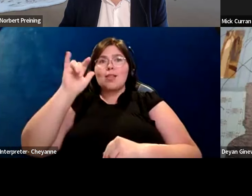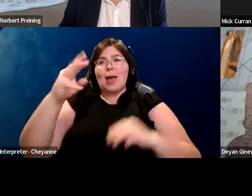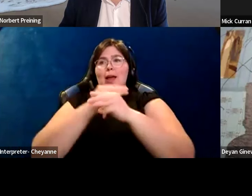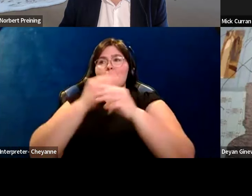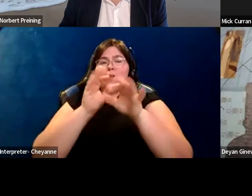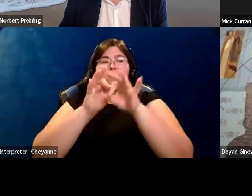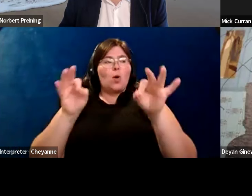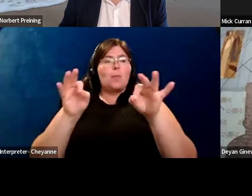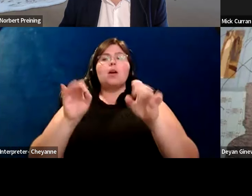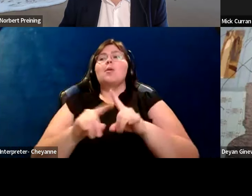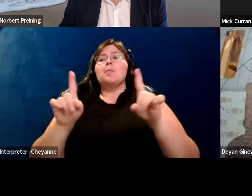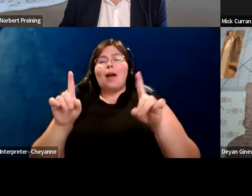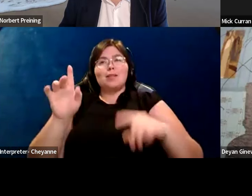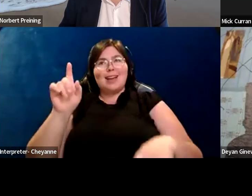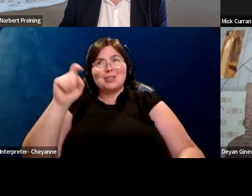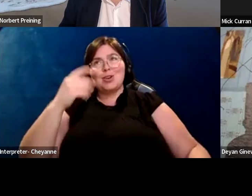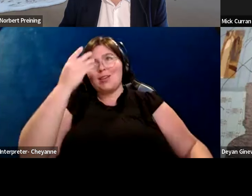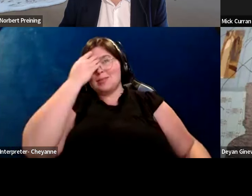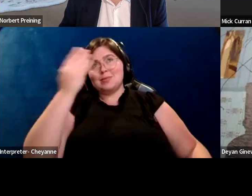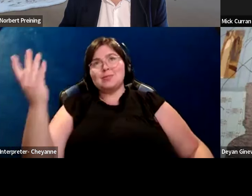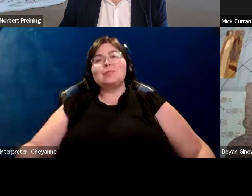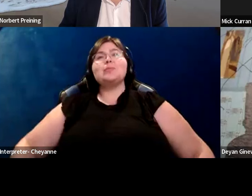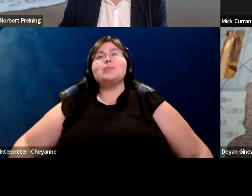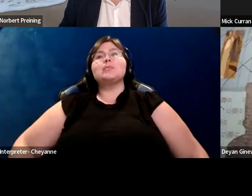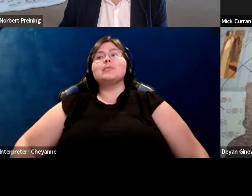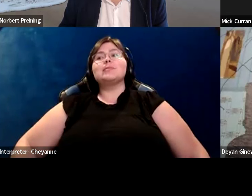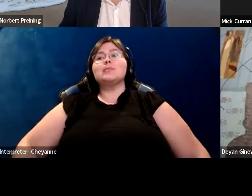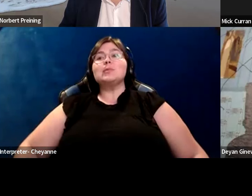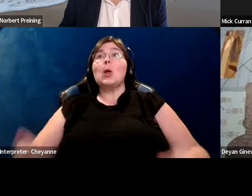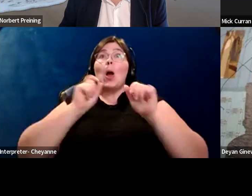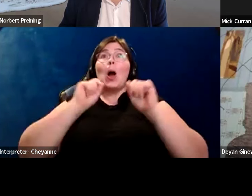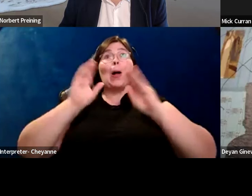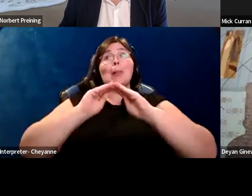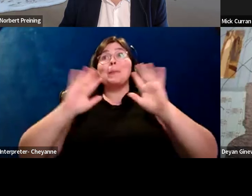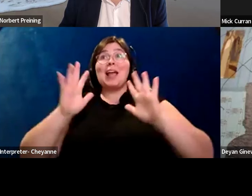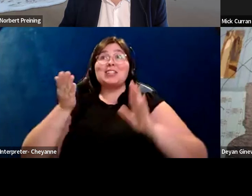Now, I should say that not all the magic was in-- here was